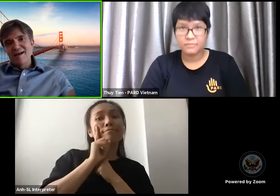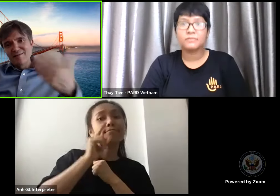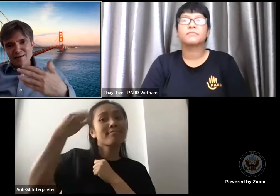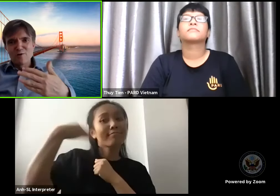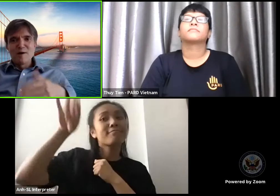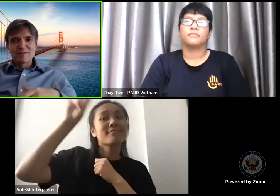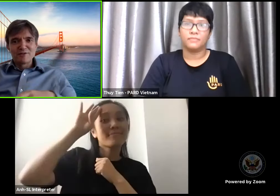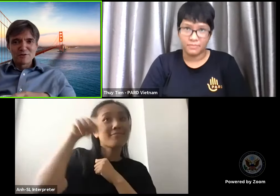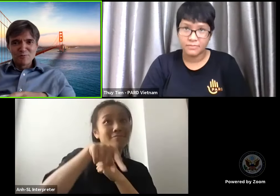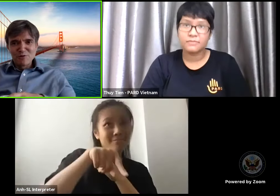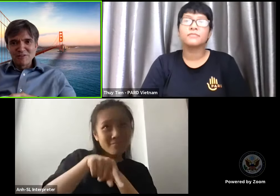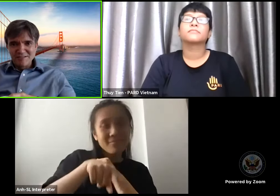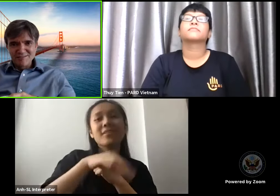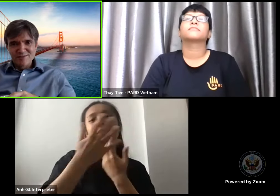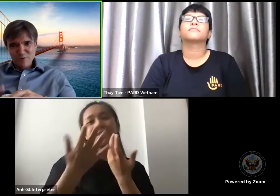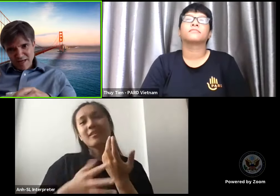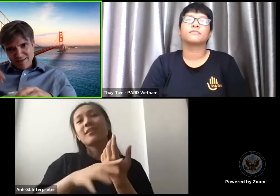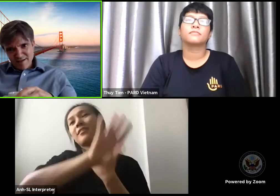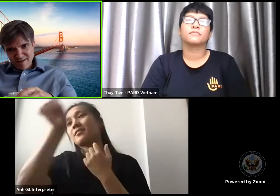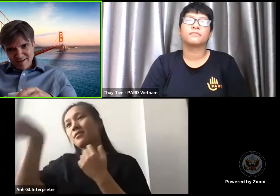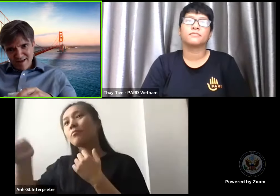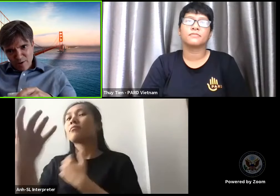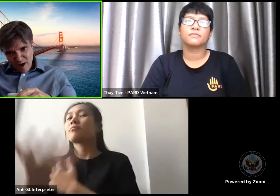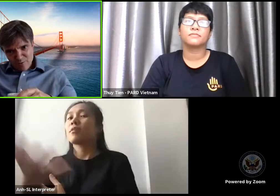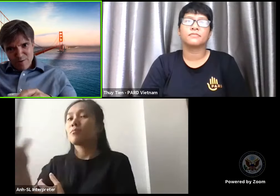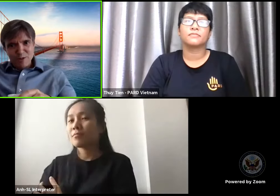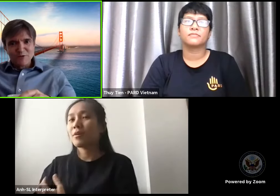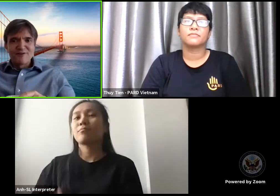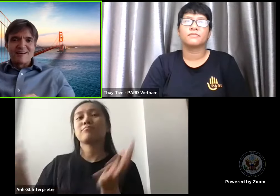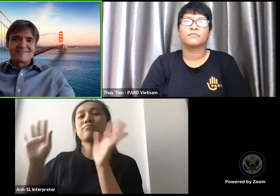and then they go back to their communities so it has a a ripple effect.